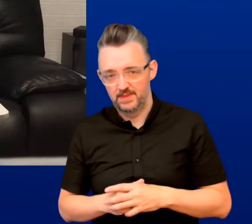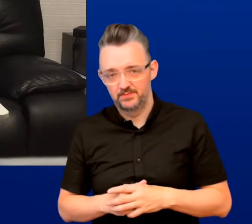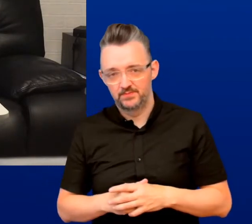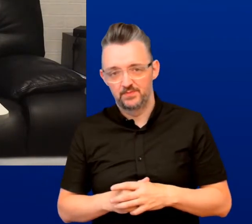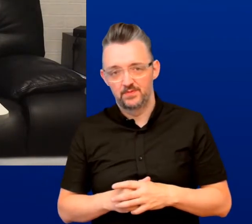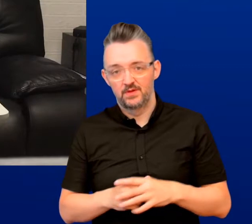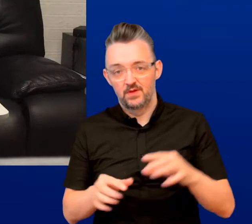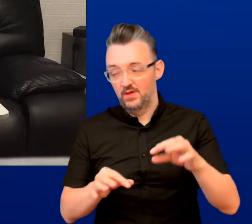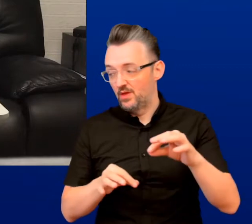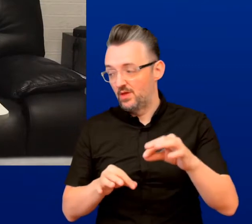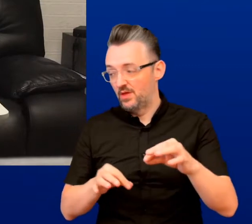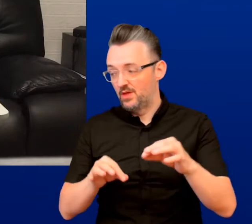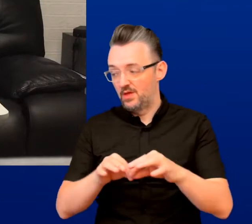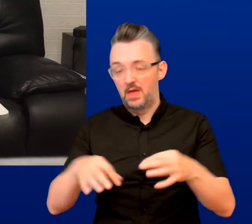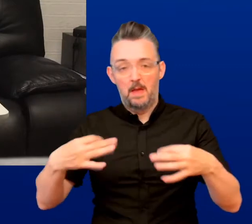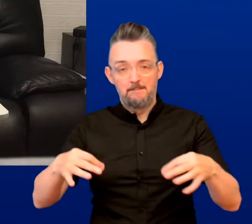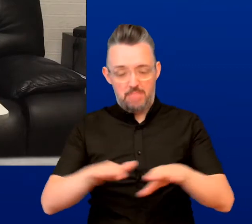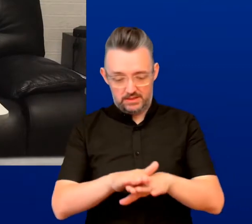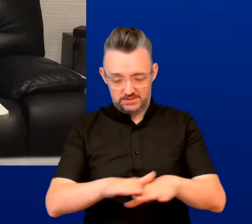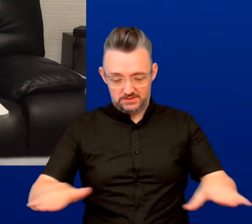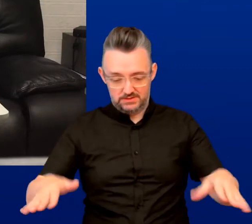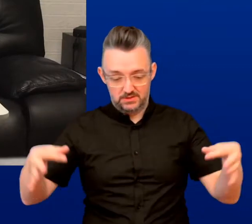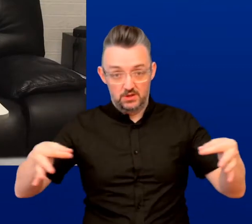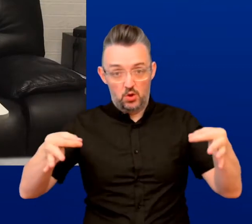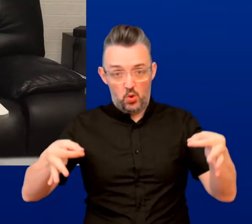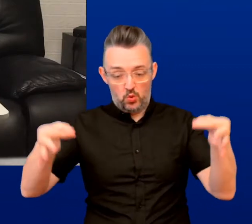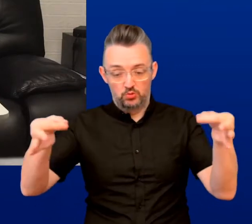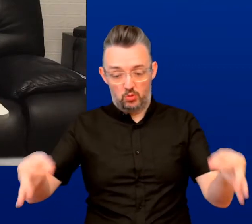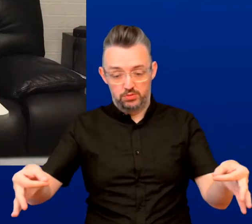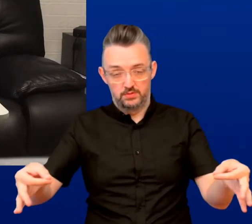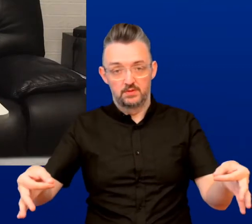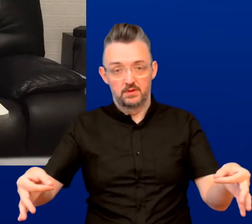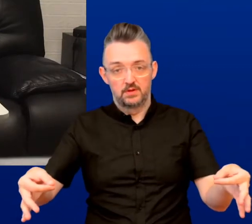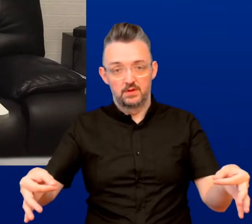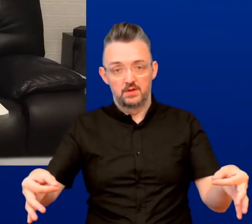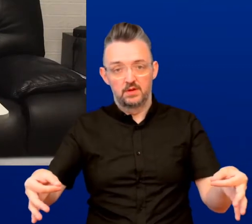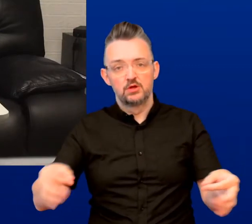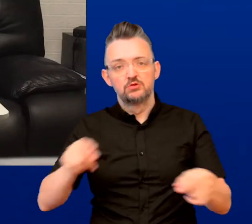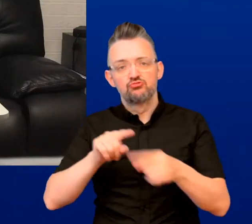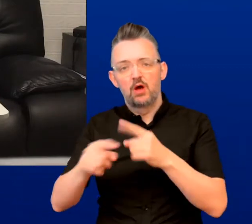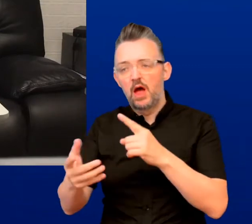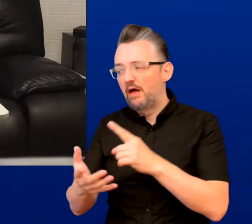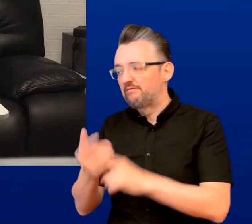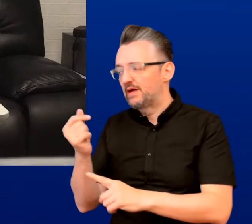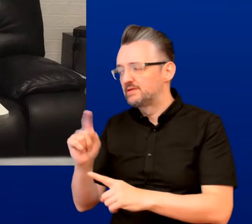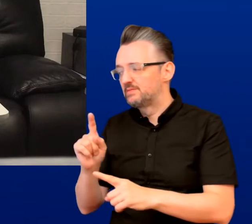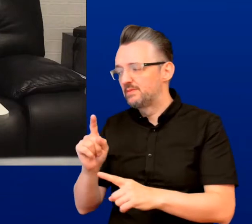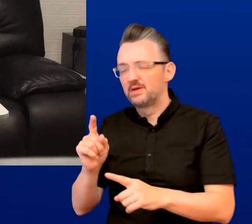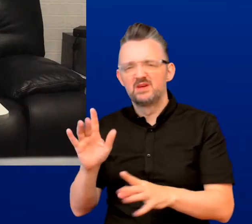Lay it on top of your plastic work surface and then find a dark, preferably a black